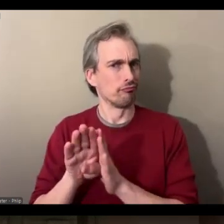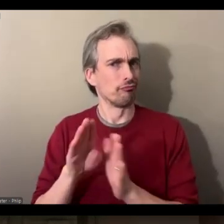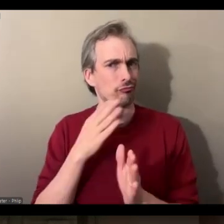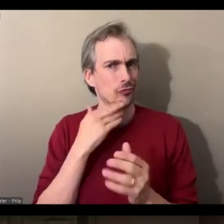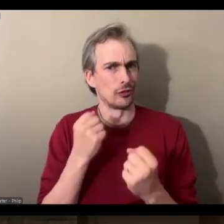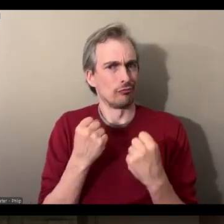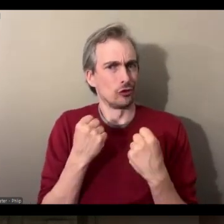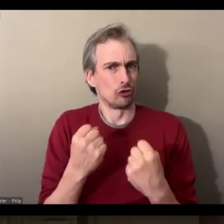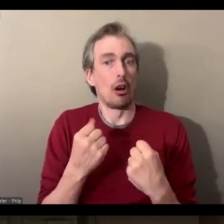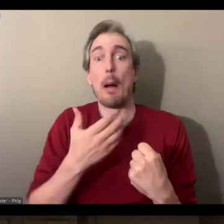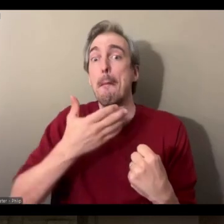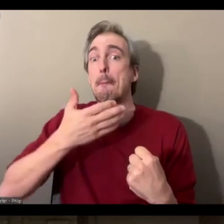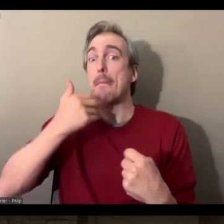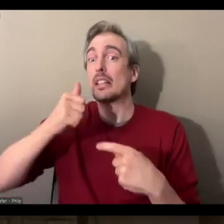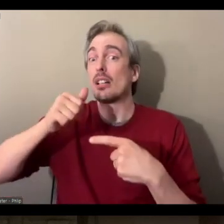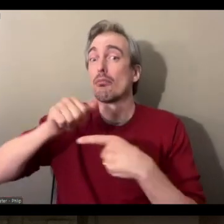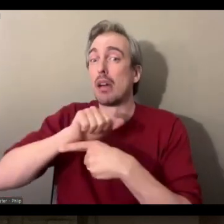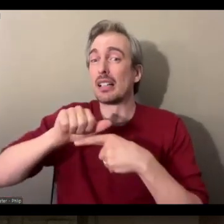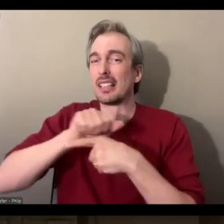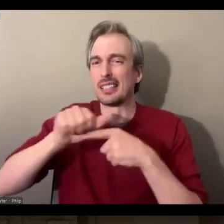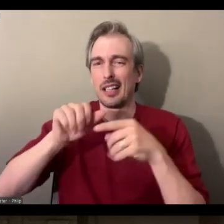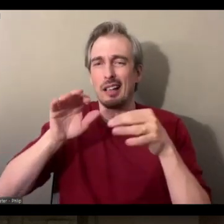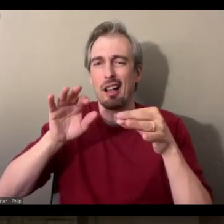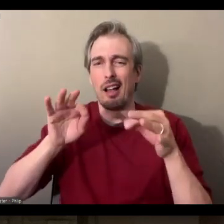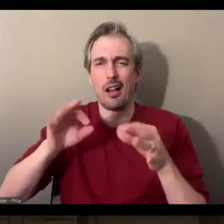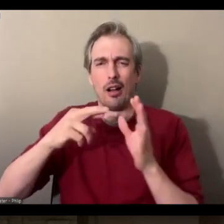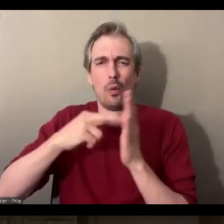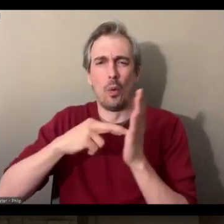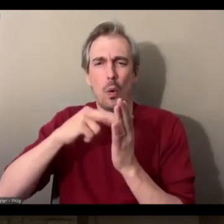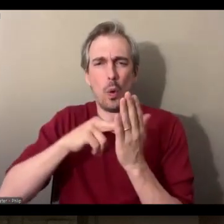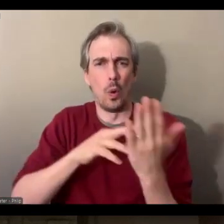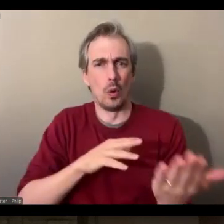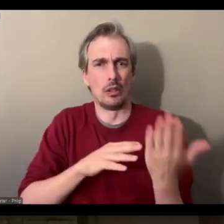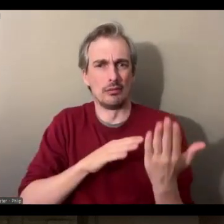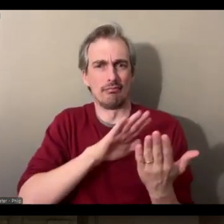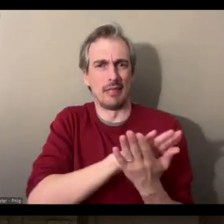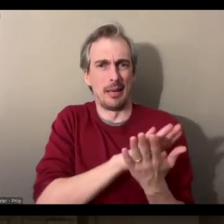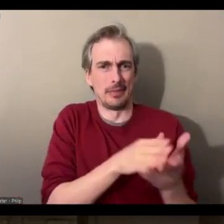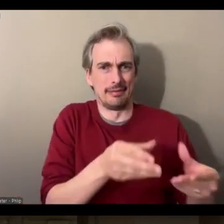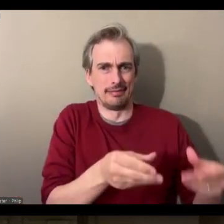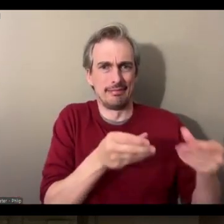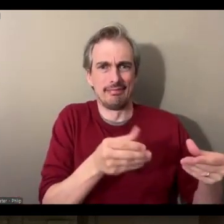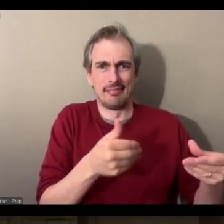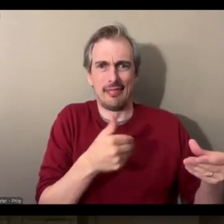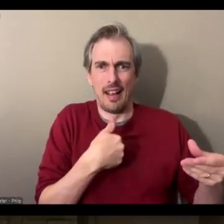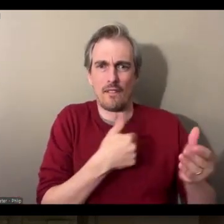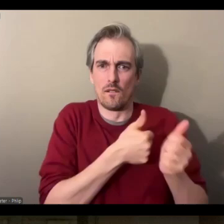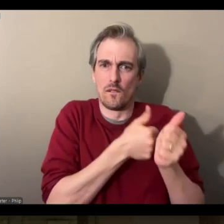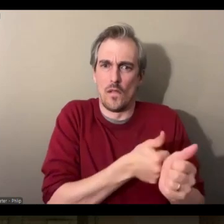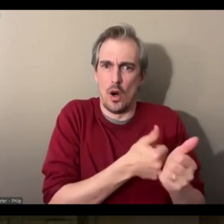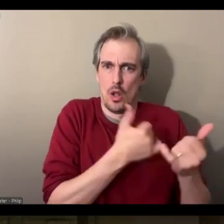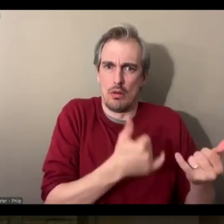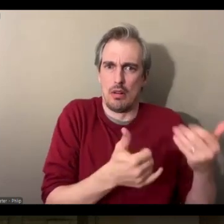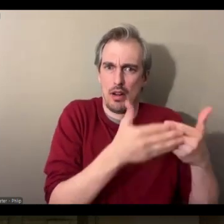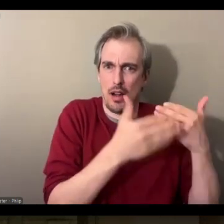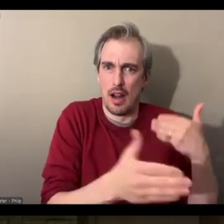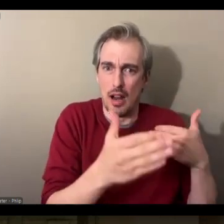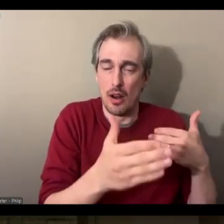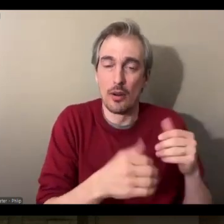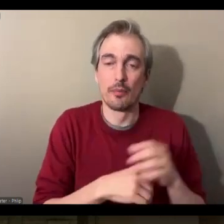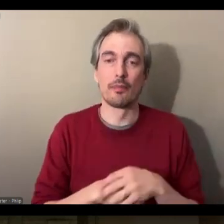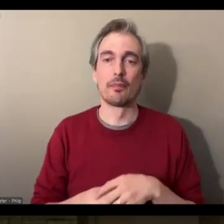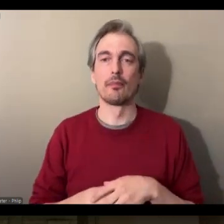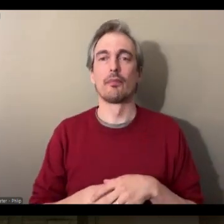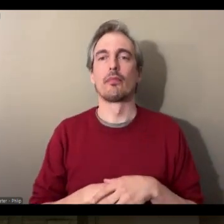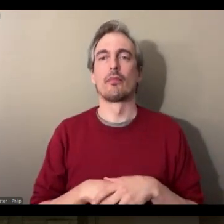areas that were identified weren't necessarily problems to be fixed in code. They were practices